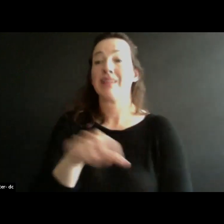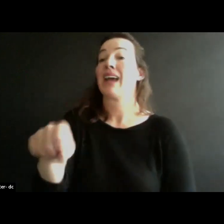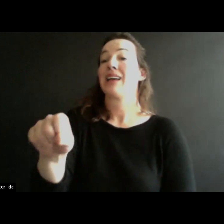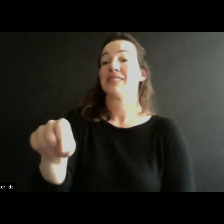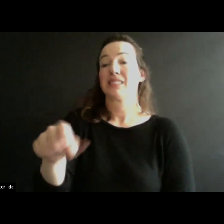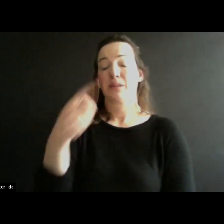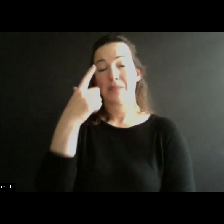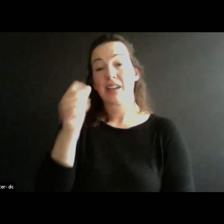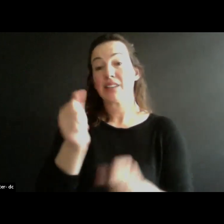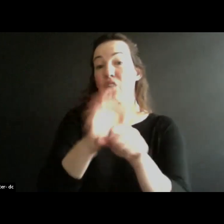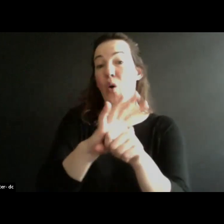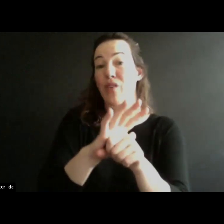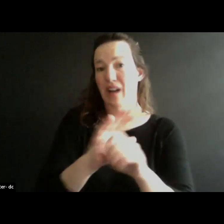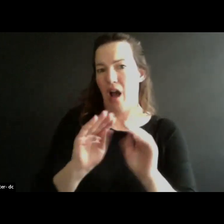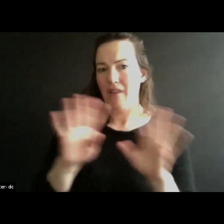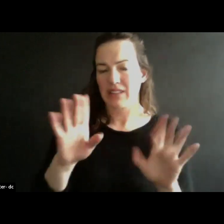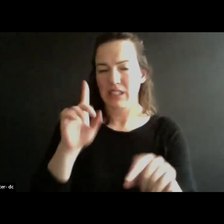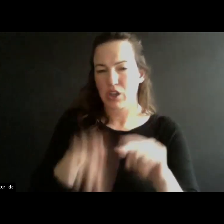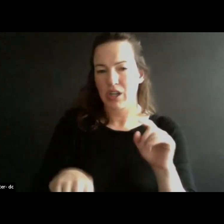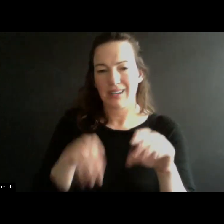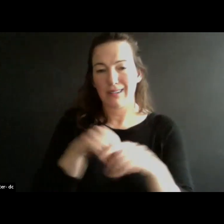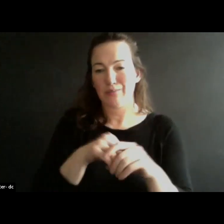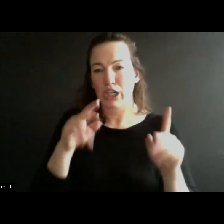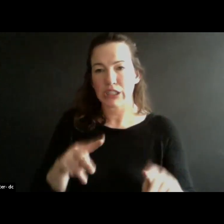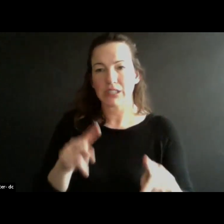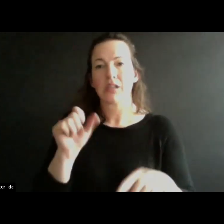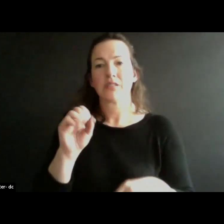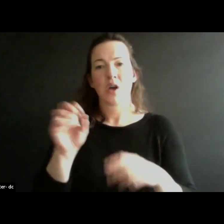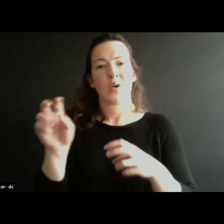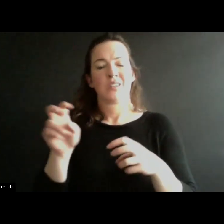of Covid, we obviously couldn't do any in person. So we tried the video thing where